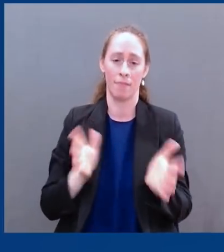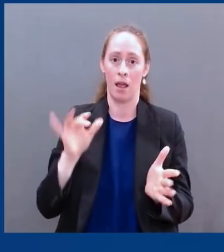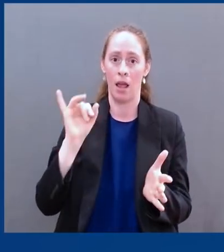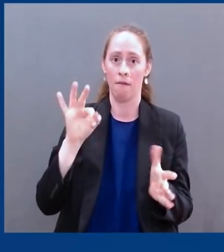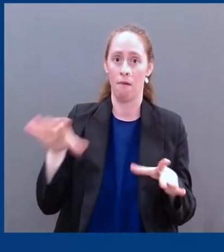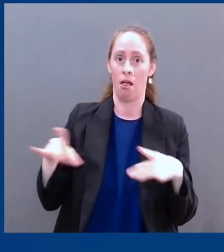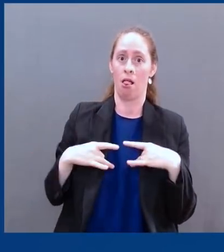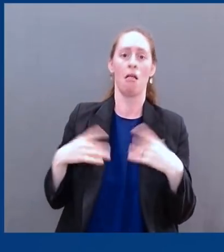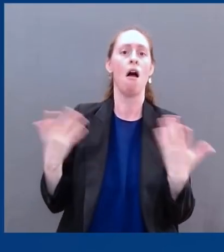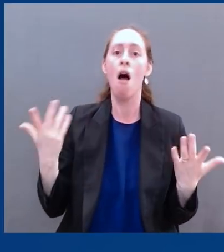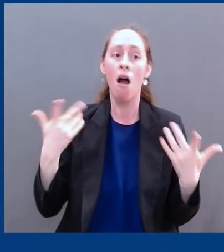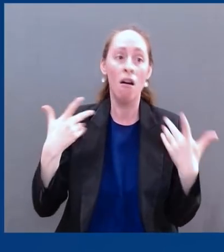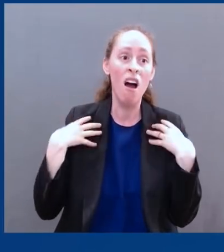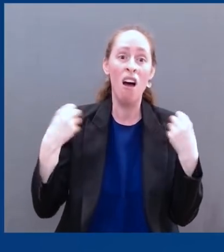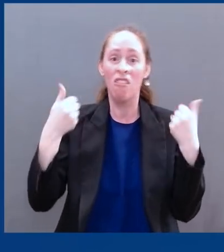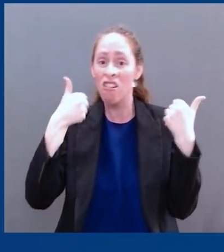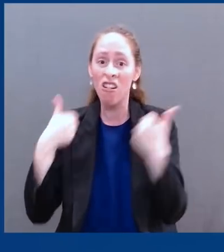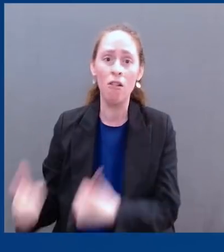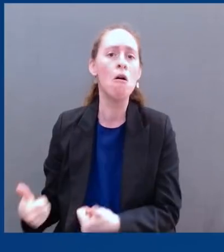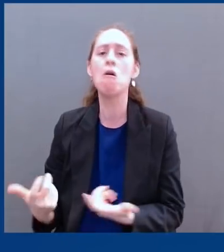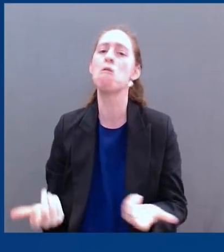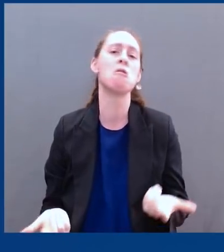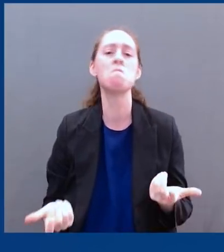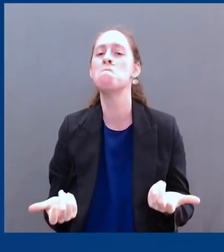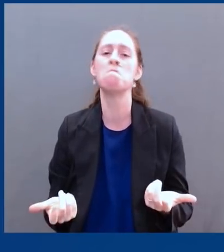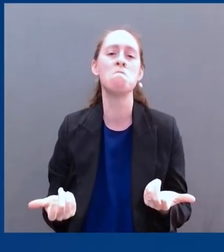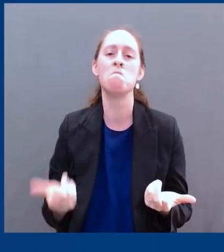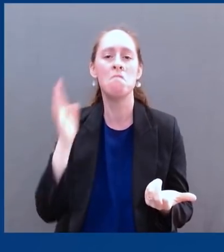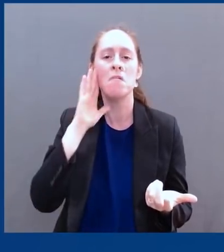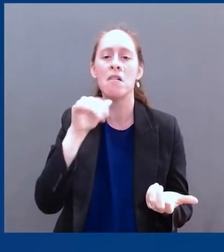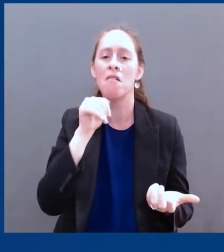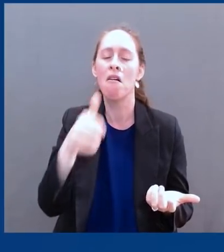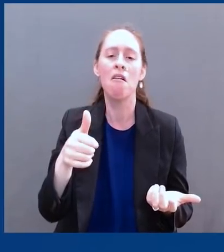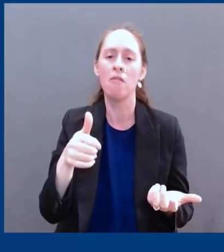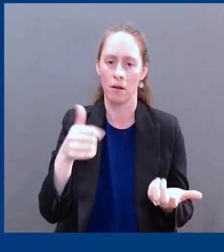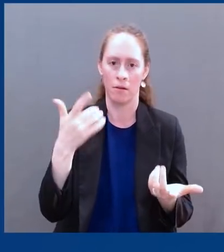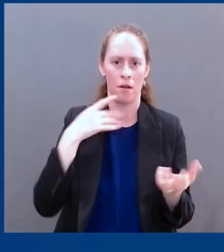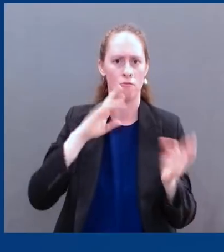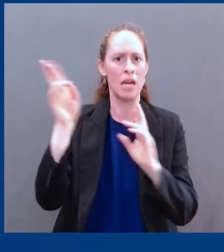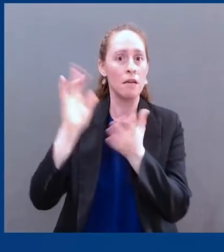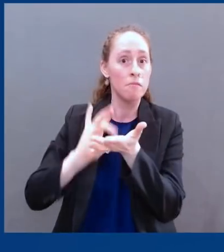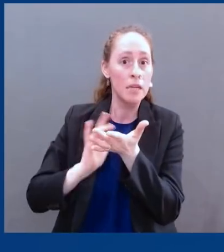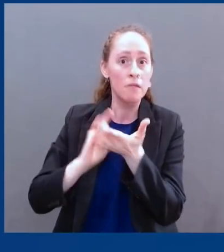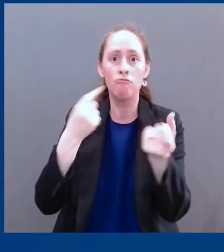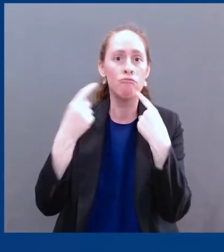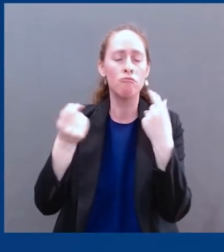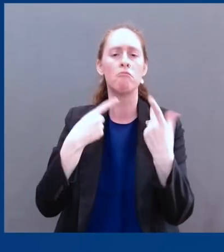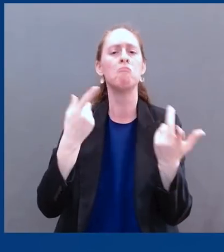in protecting ourselves and our communities against BA.2. In terms of our COVID-19 community metrics,